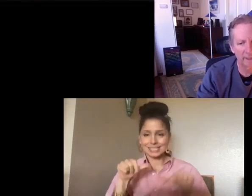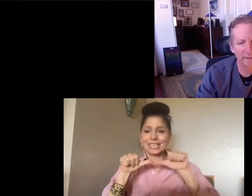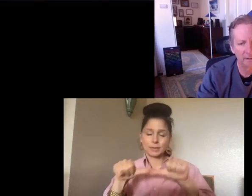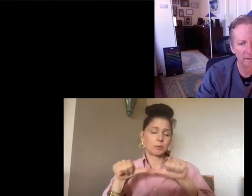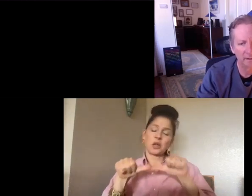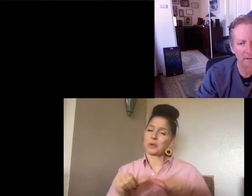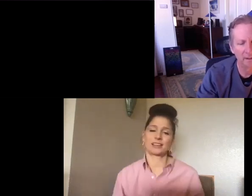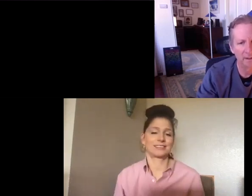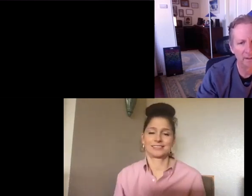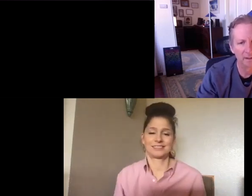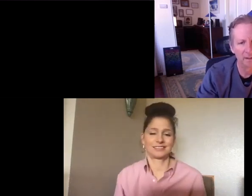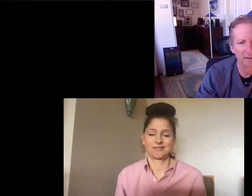but I just have to keep going.